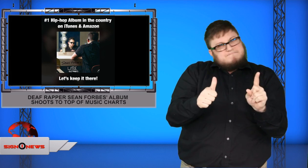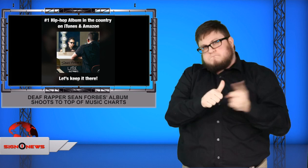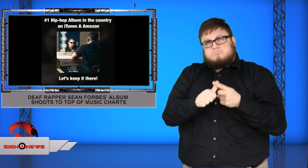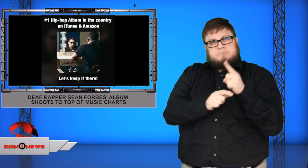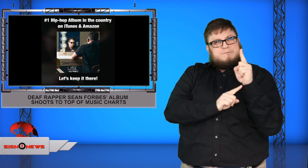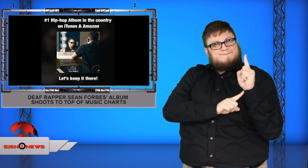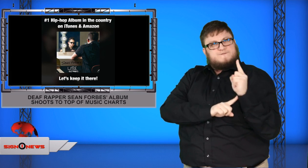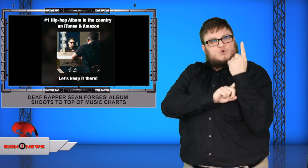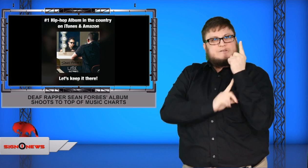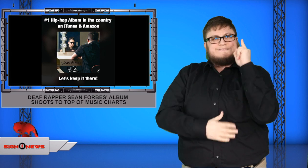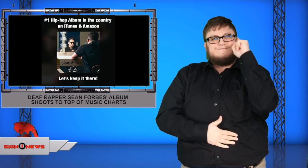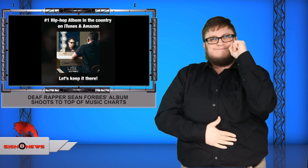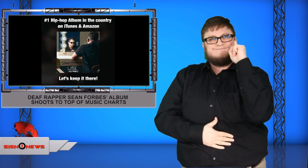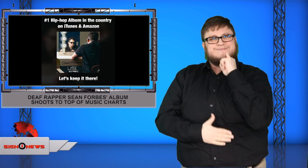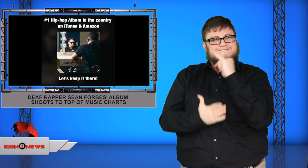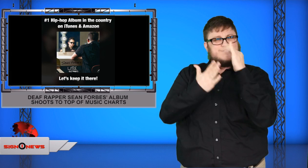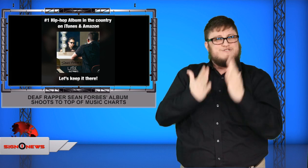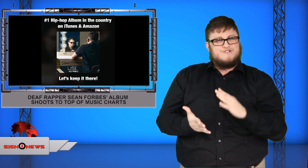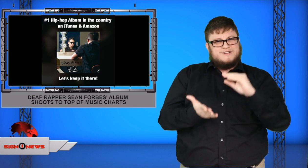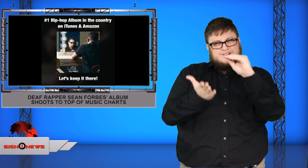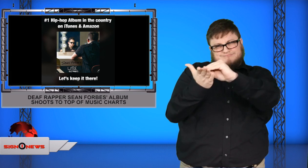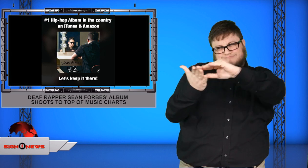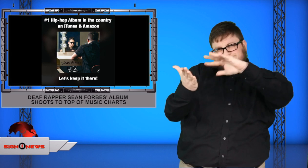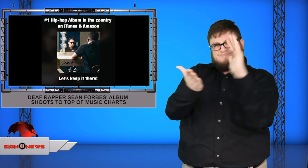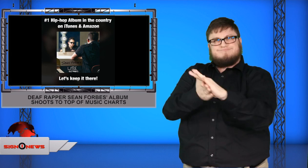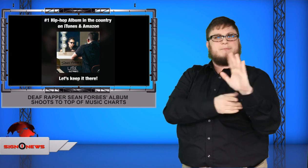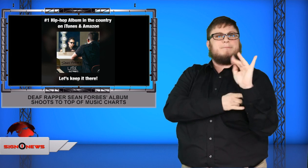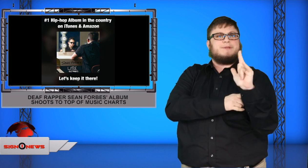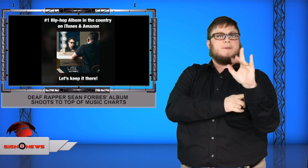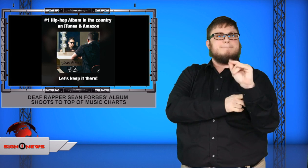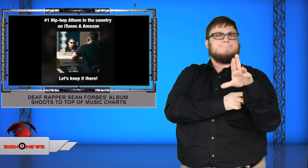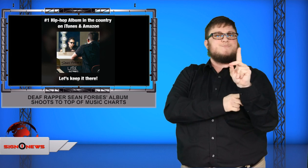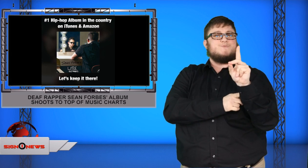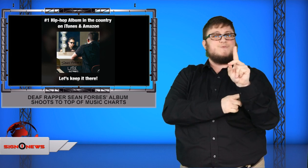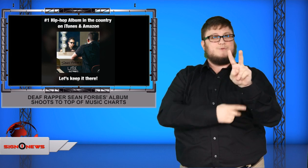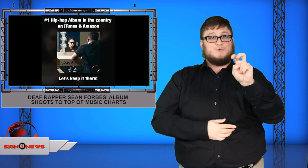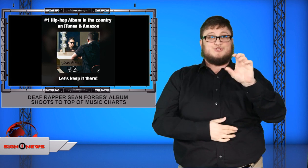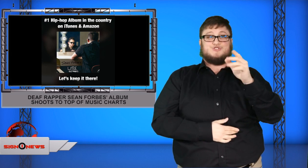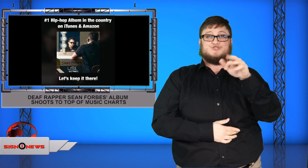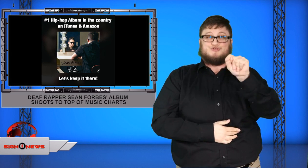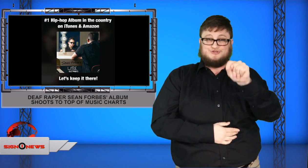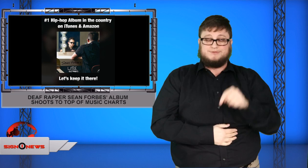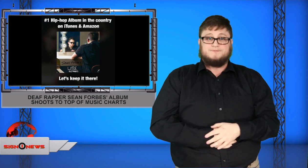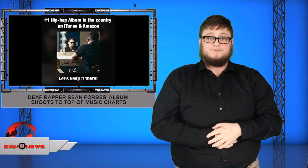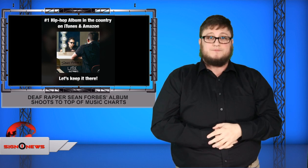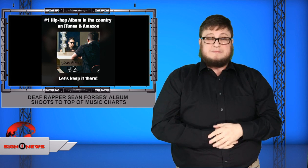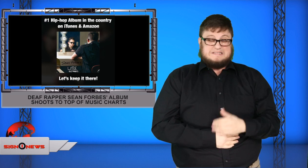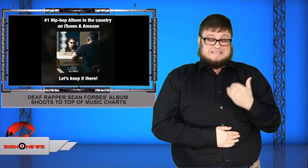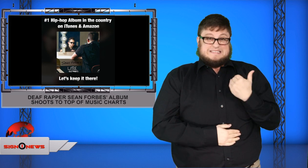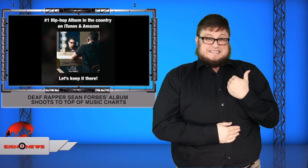first Deaf artist to land on the Billboard 200 chart.